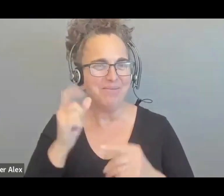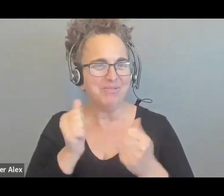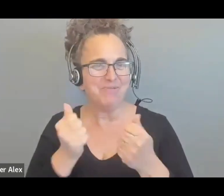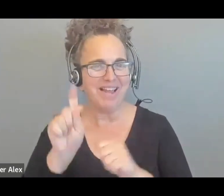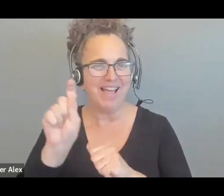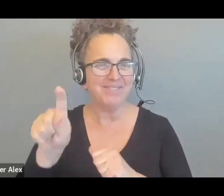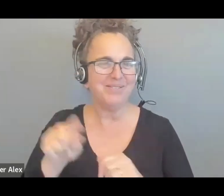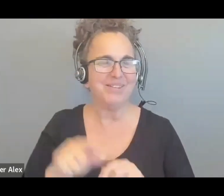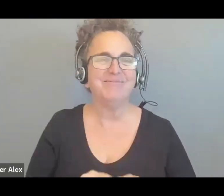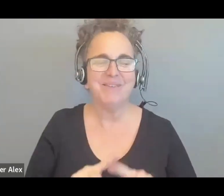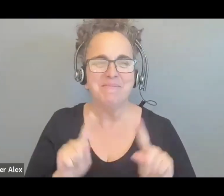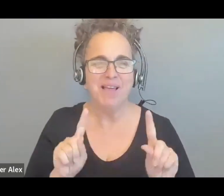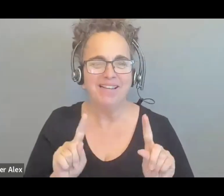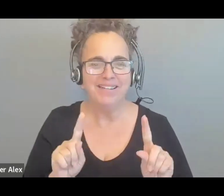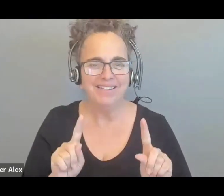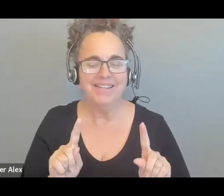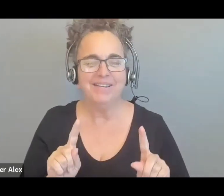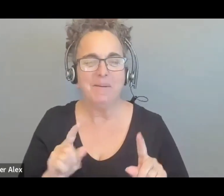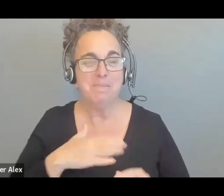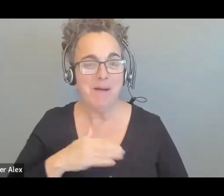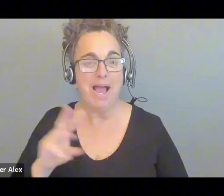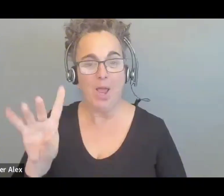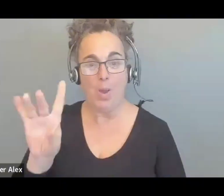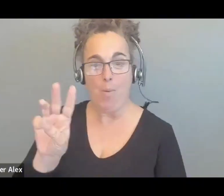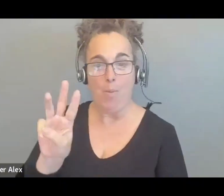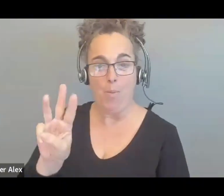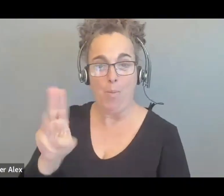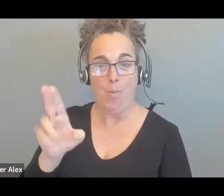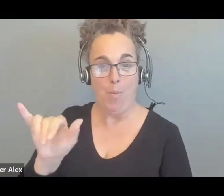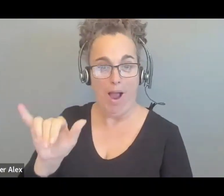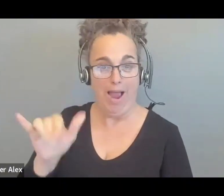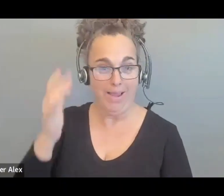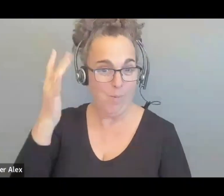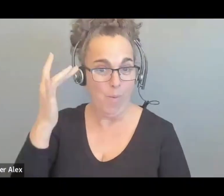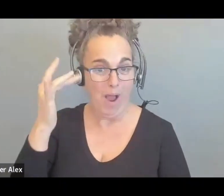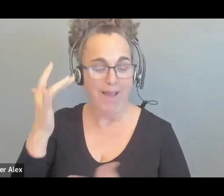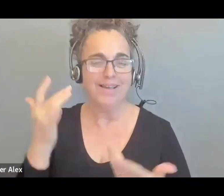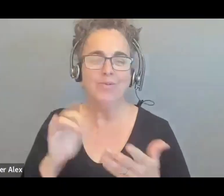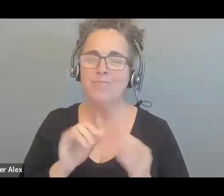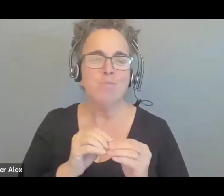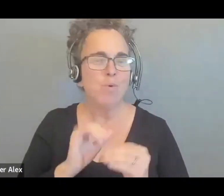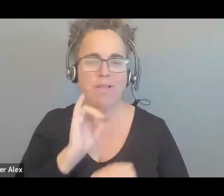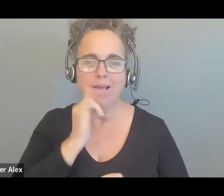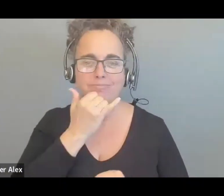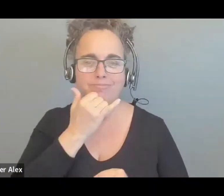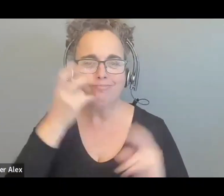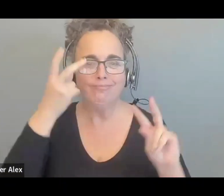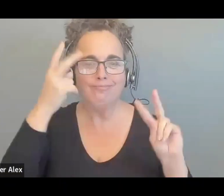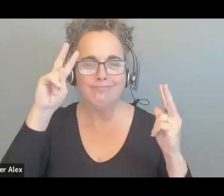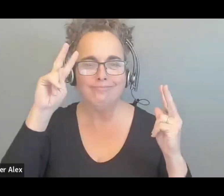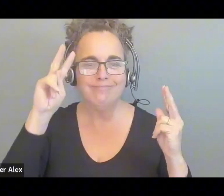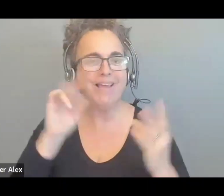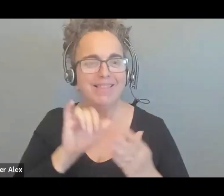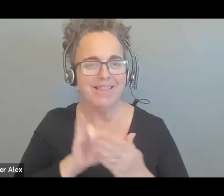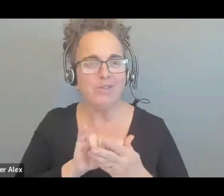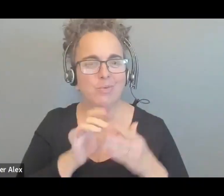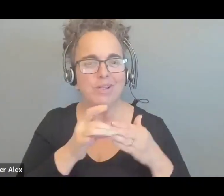But yeah, so my "why" started out as an accident, and it was an happy accident because I do personally have